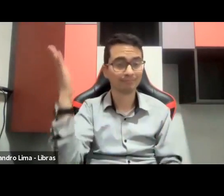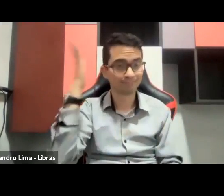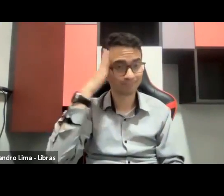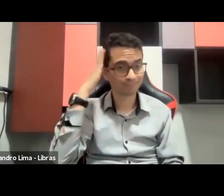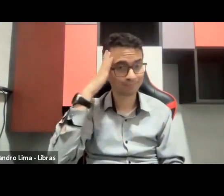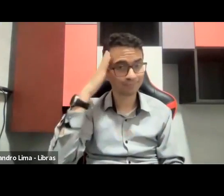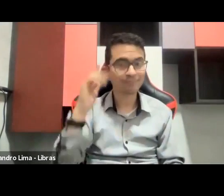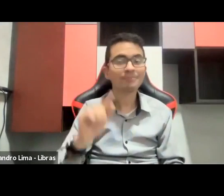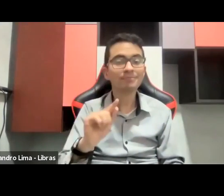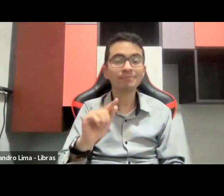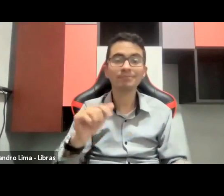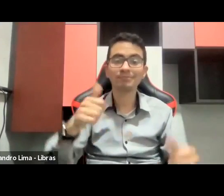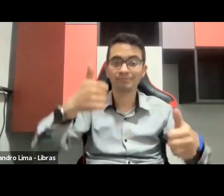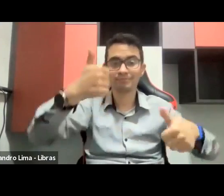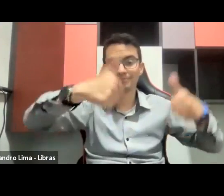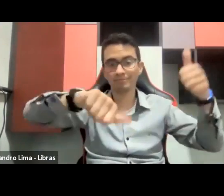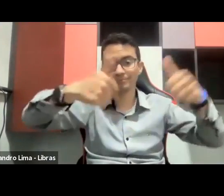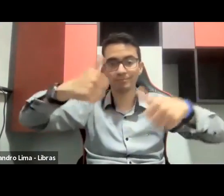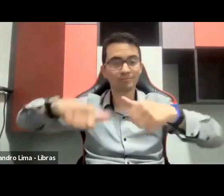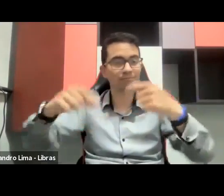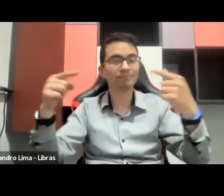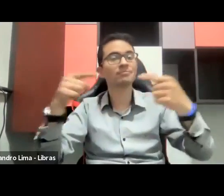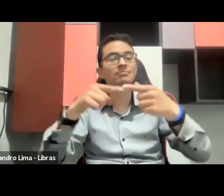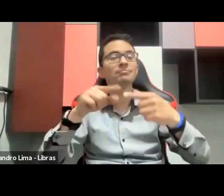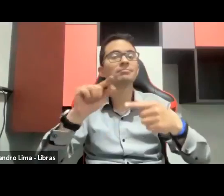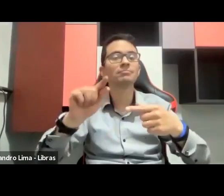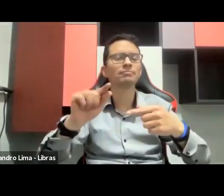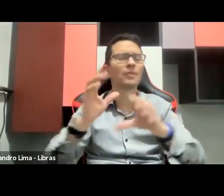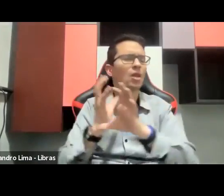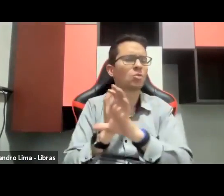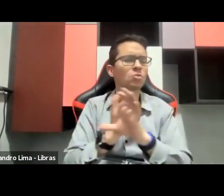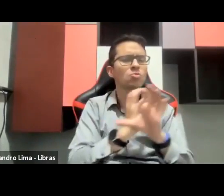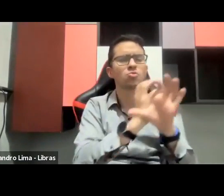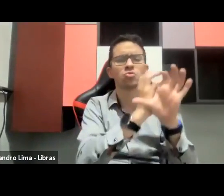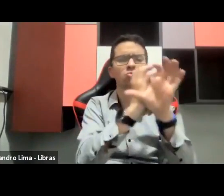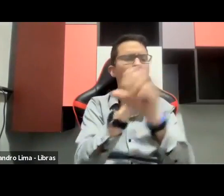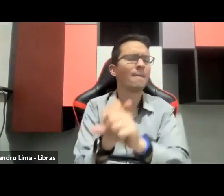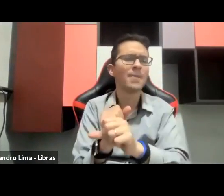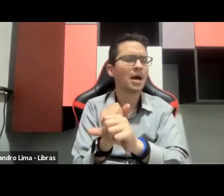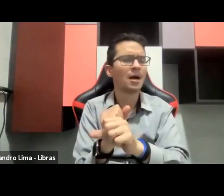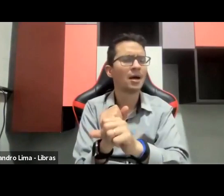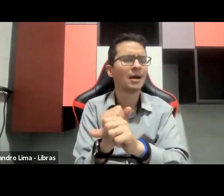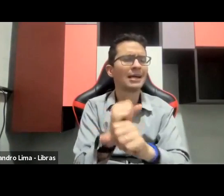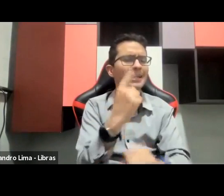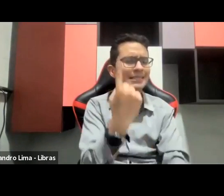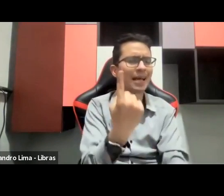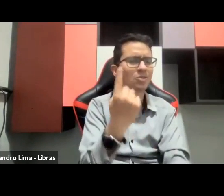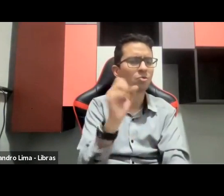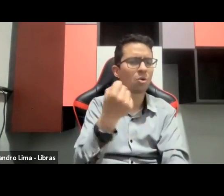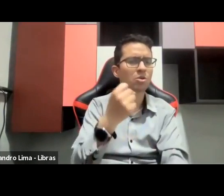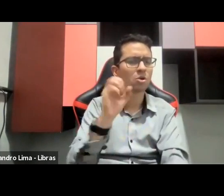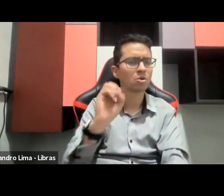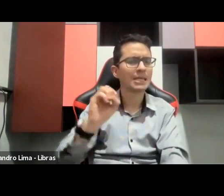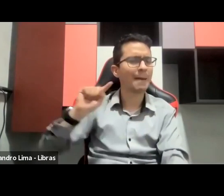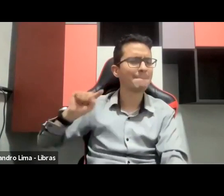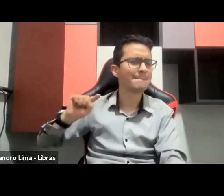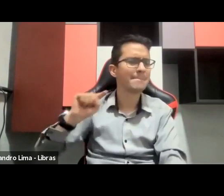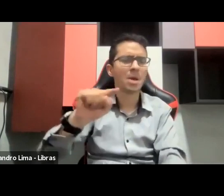t they evaluate did they evaluate did. more than one. n 108 n 100 1000, so 100 1000 scientific.